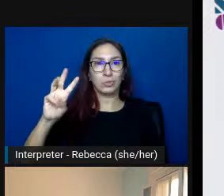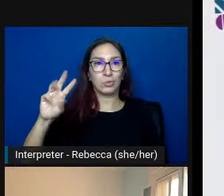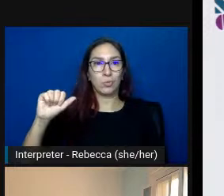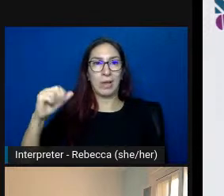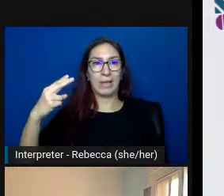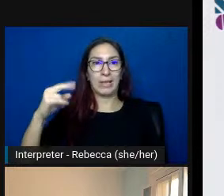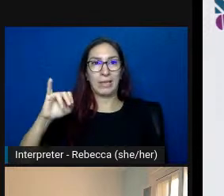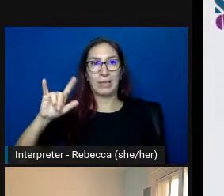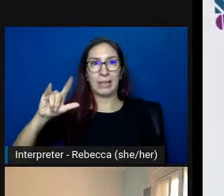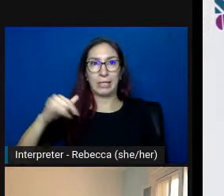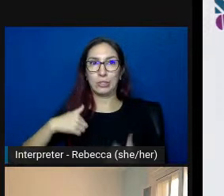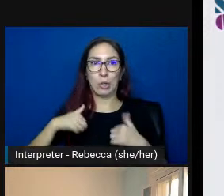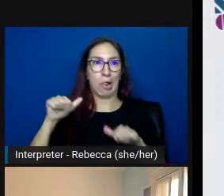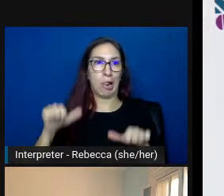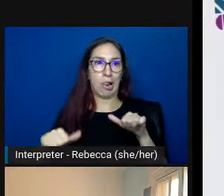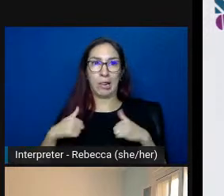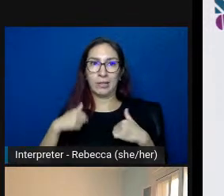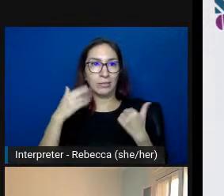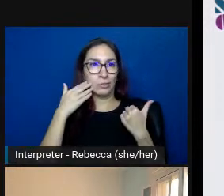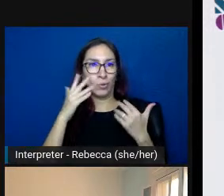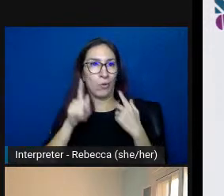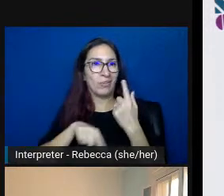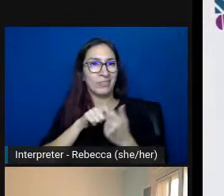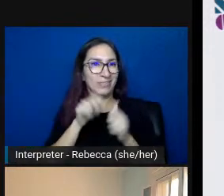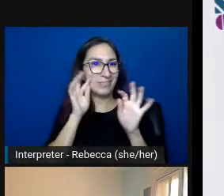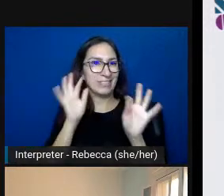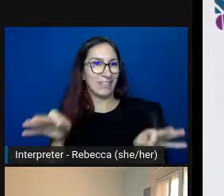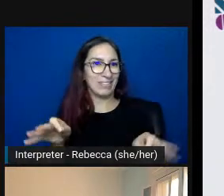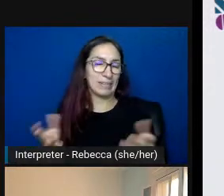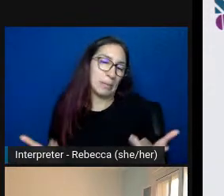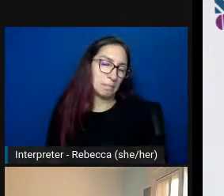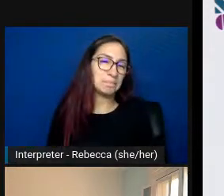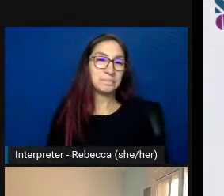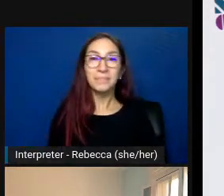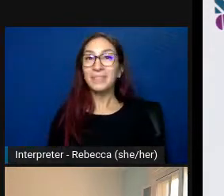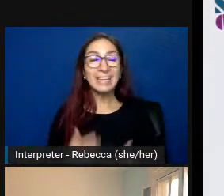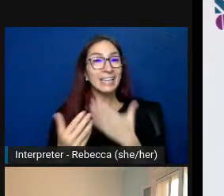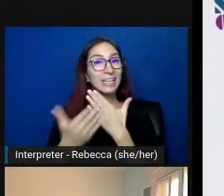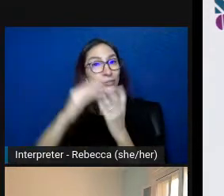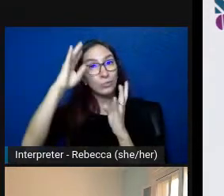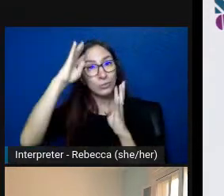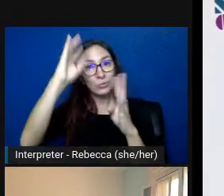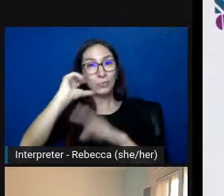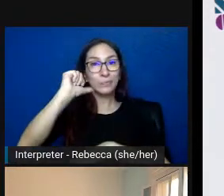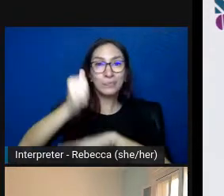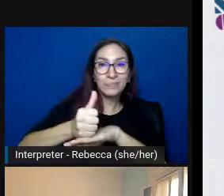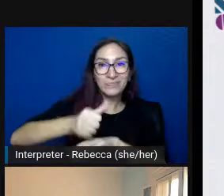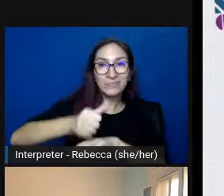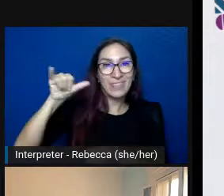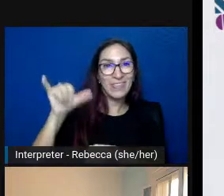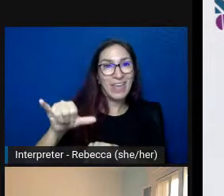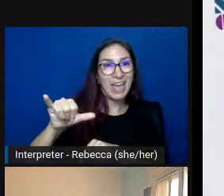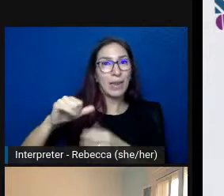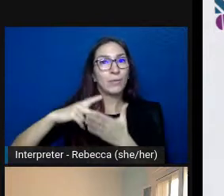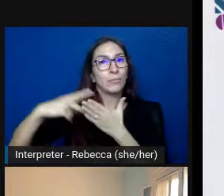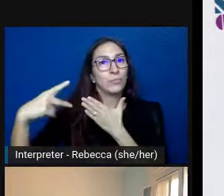You can look for the translational and but I do not speak so Healy so I cannot tell you for sure.